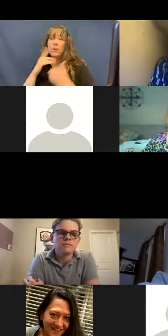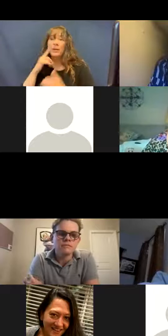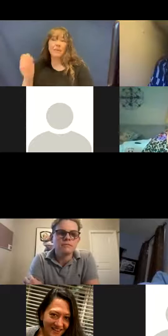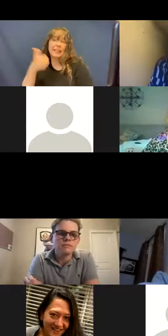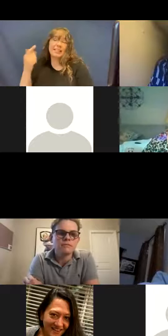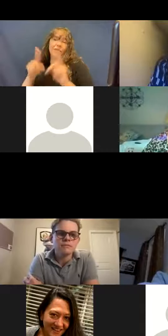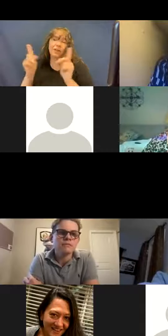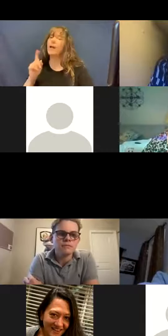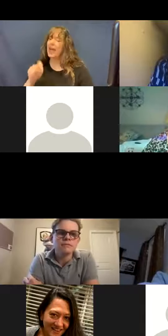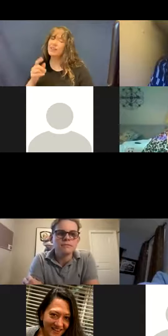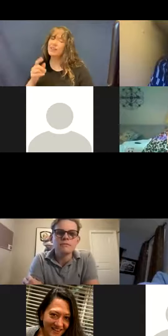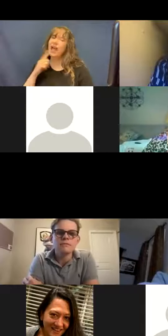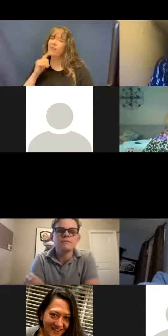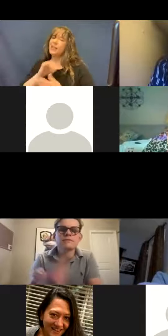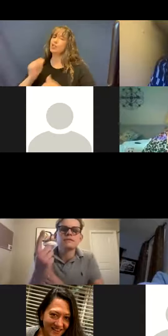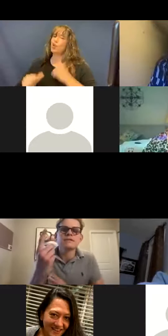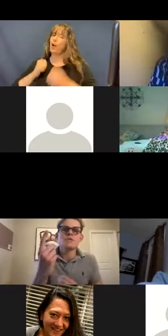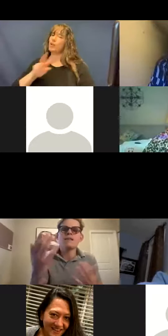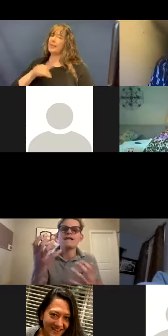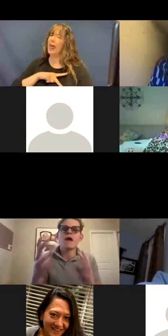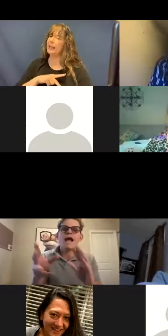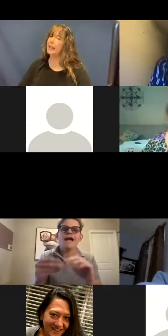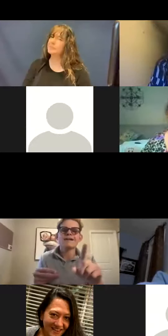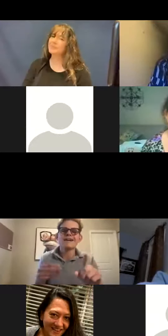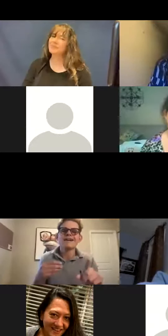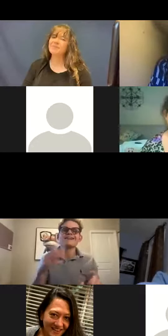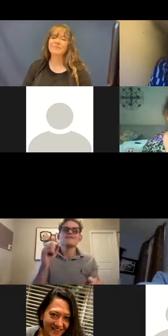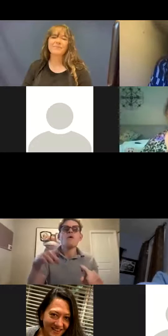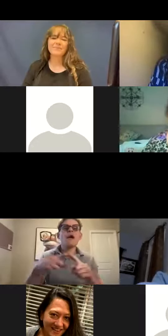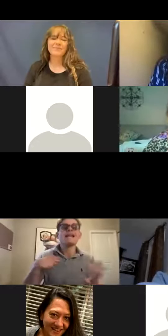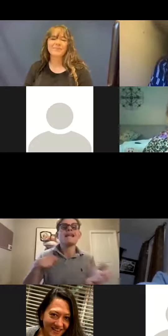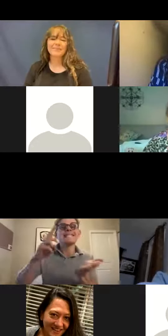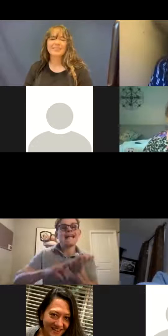got to have an assertive personality. >> TYLER BERDY: One of the things I want to